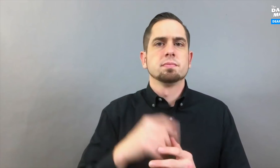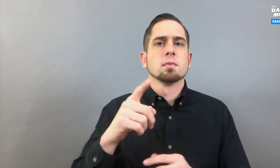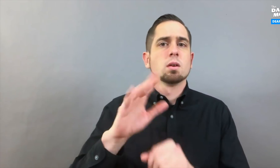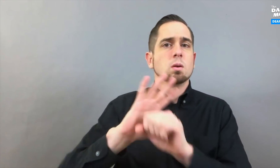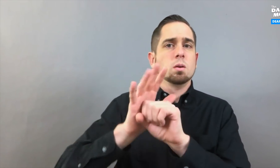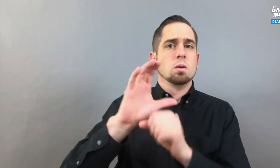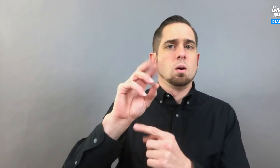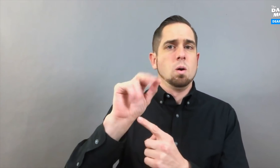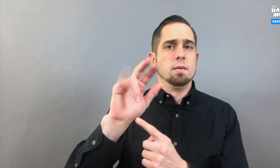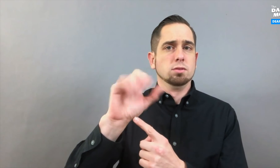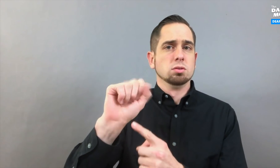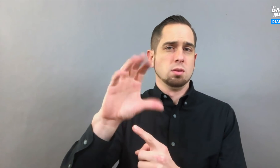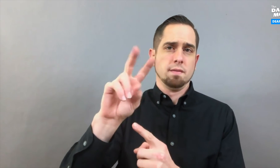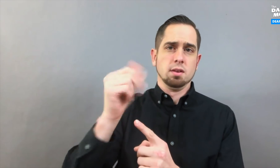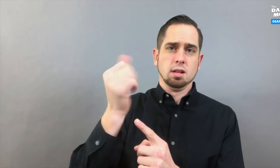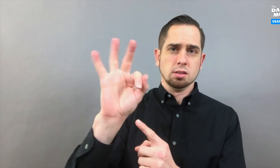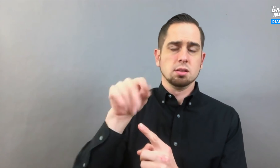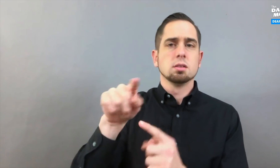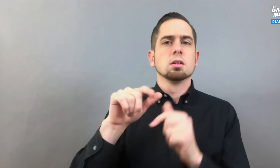For the COV-19,